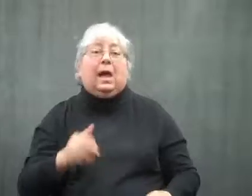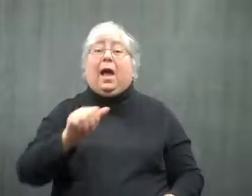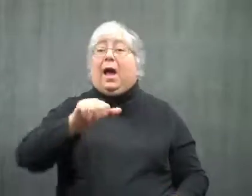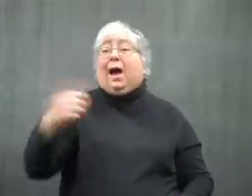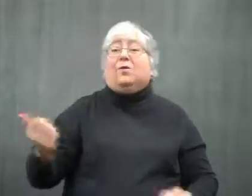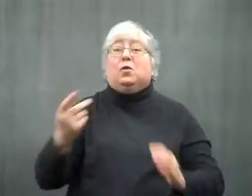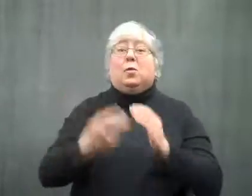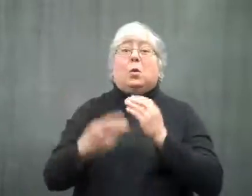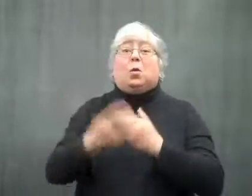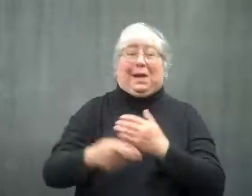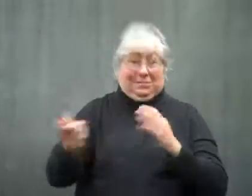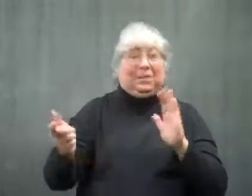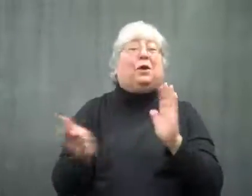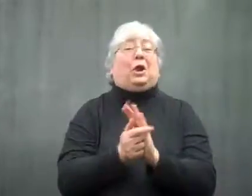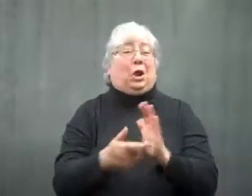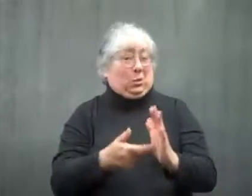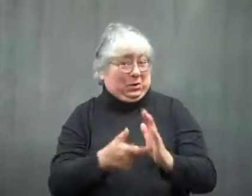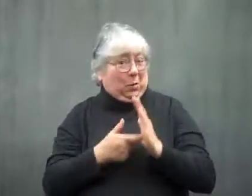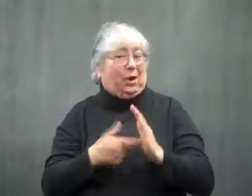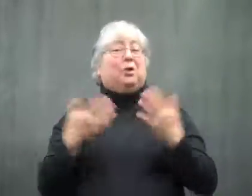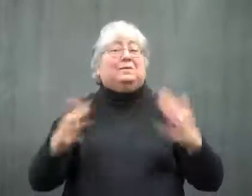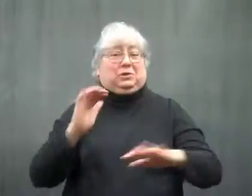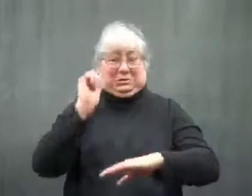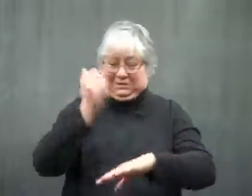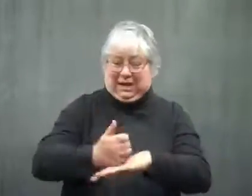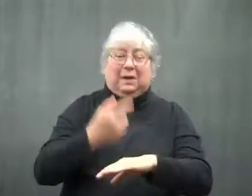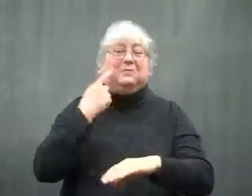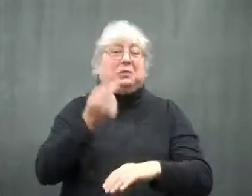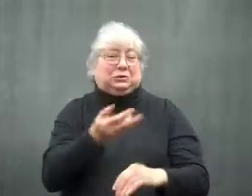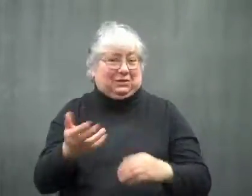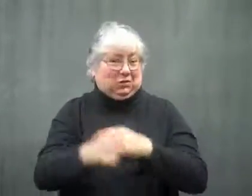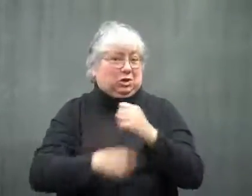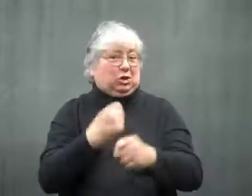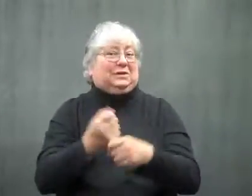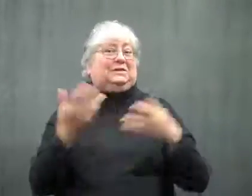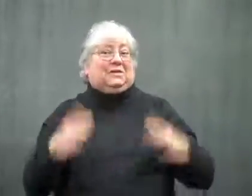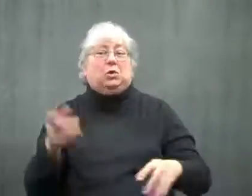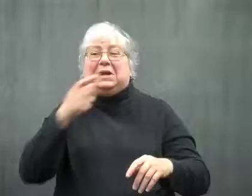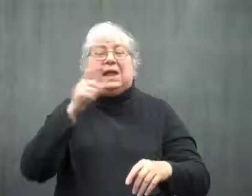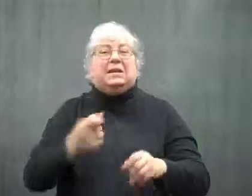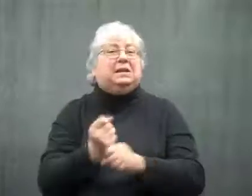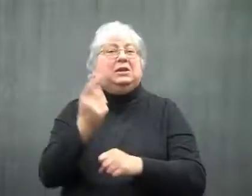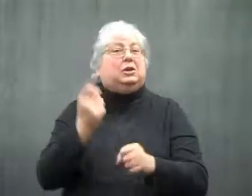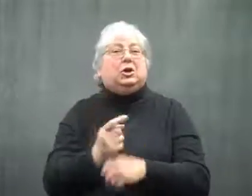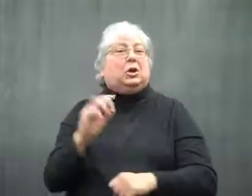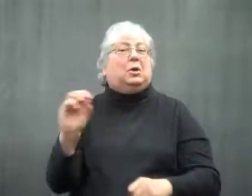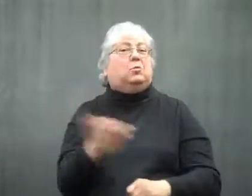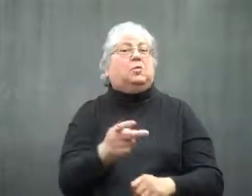Other programs are mandated for several years and do not need yearly approvals.